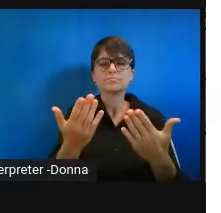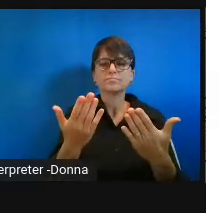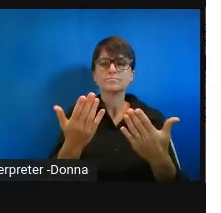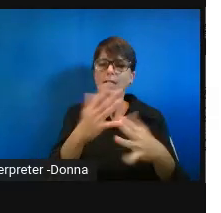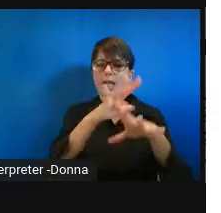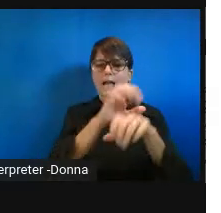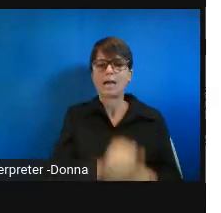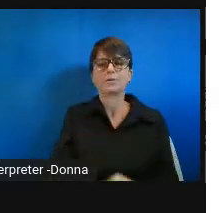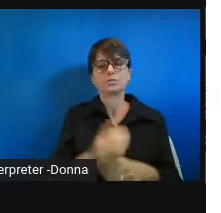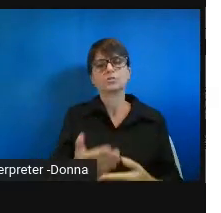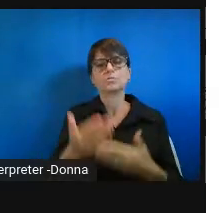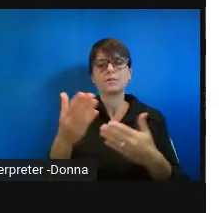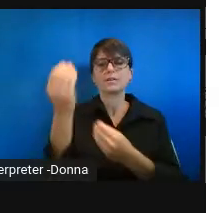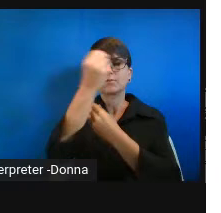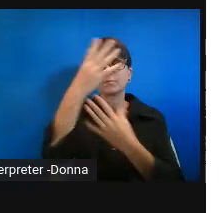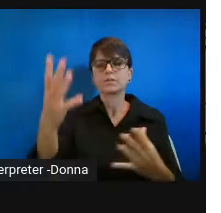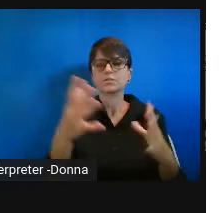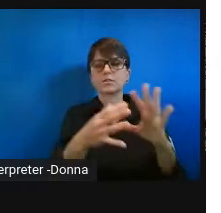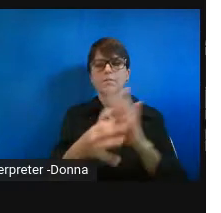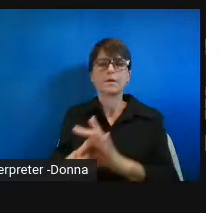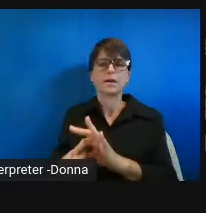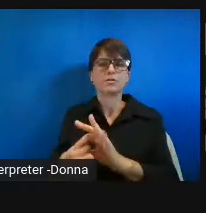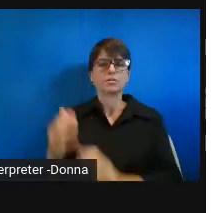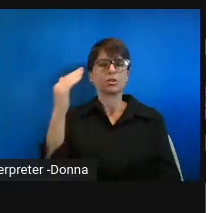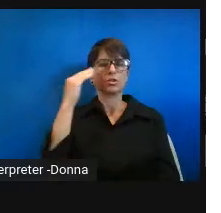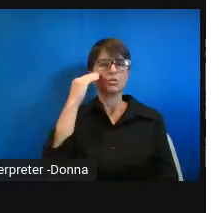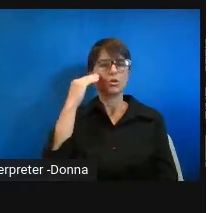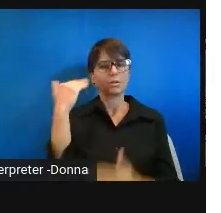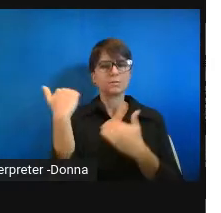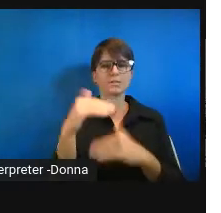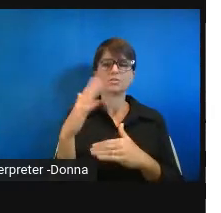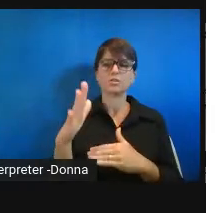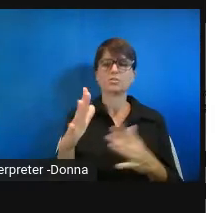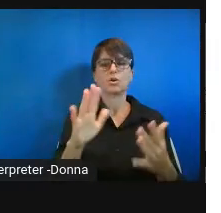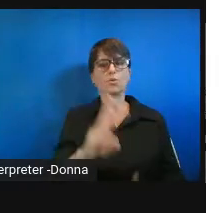Measures taken by your organization to ensure accessibility.